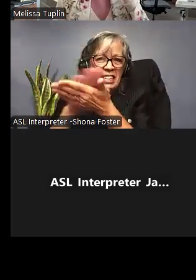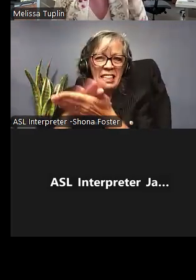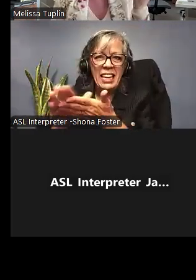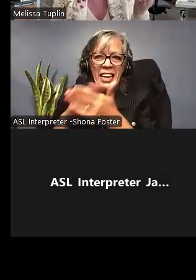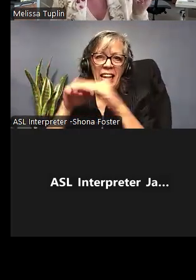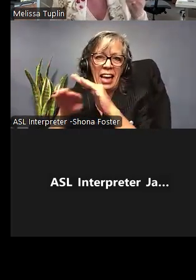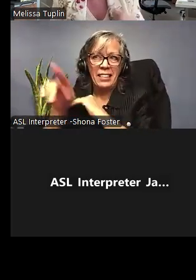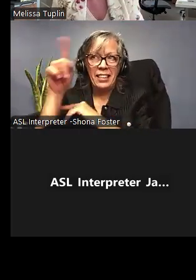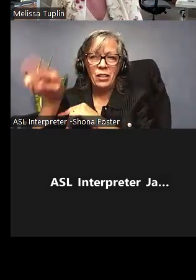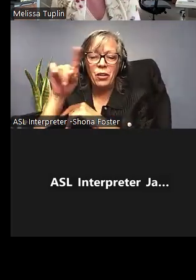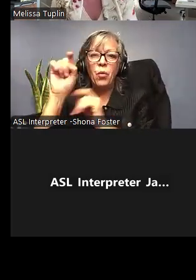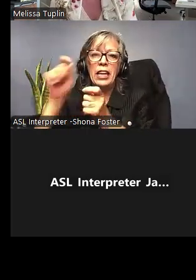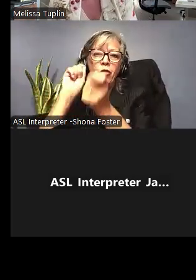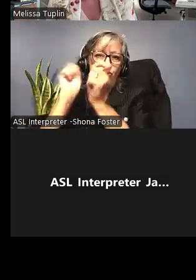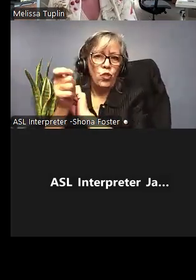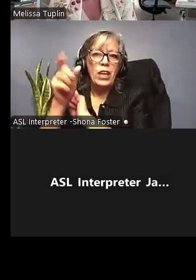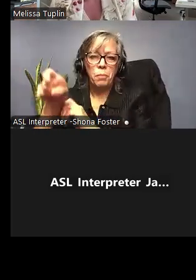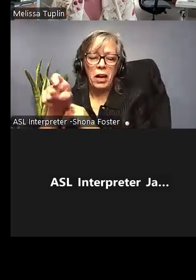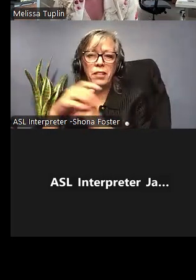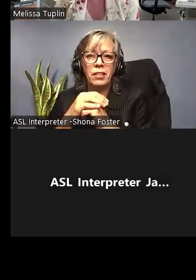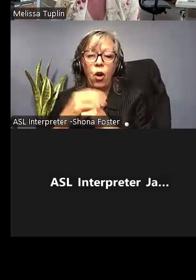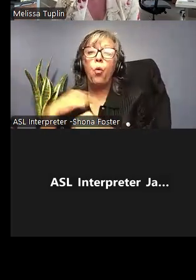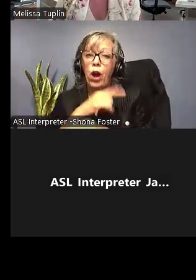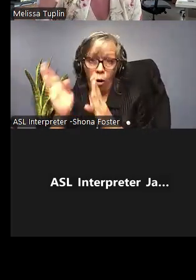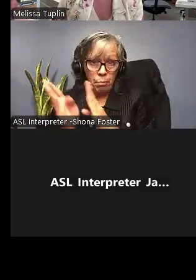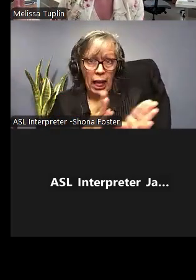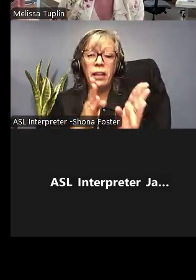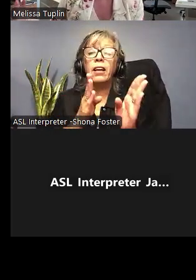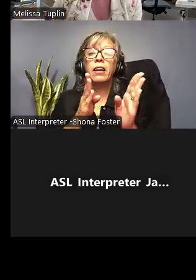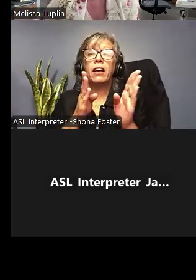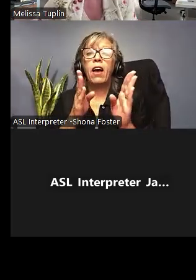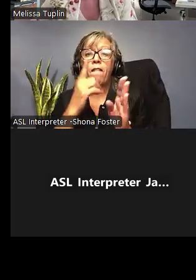and we are planning this as part of the program evaluation and review process,